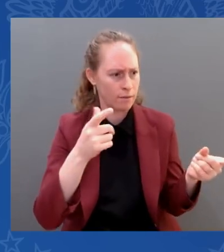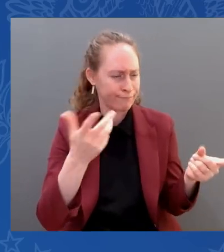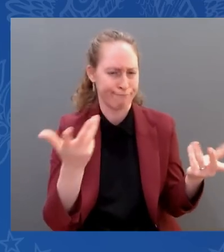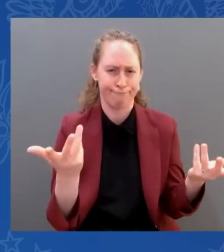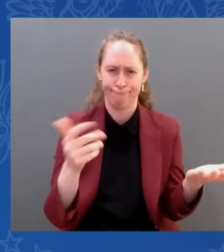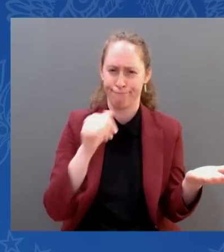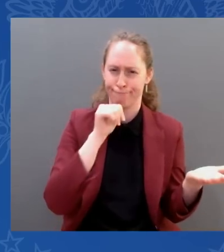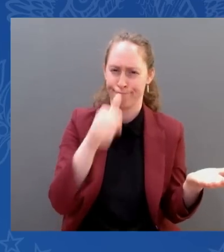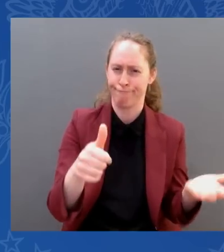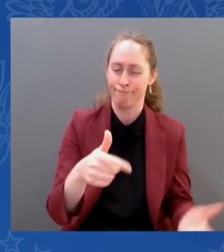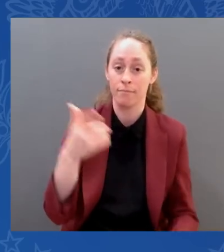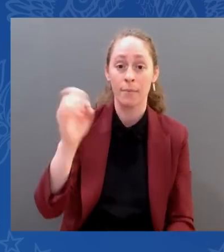Thanks.